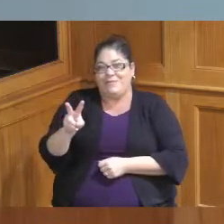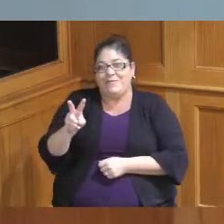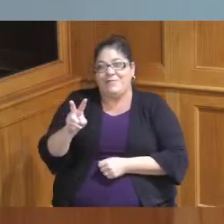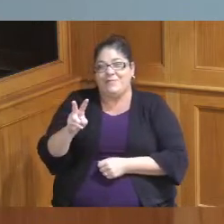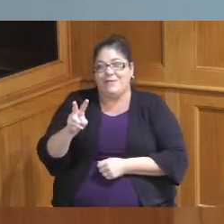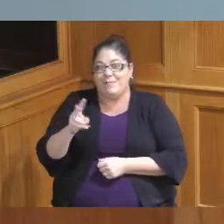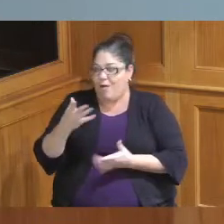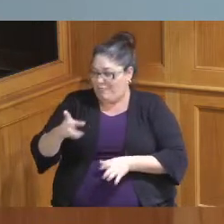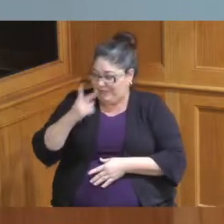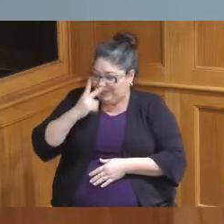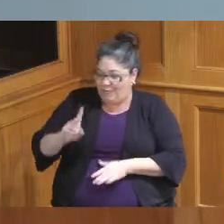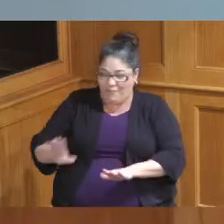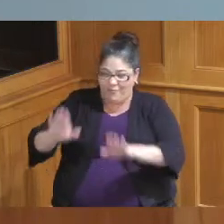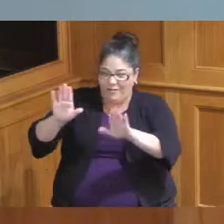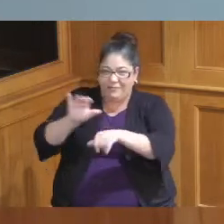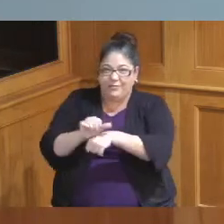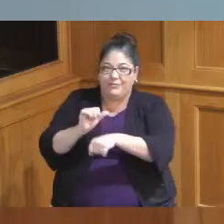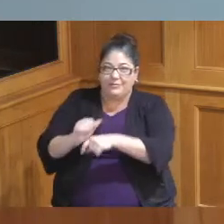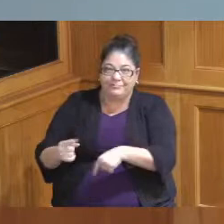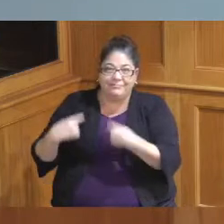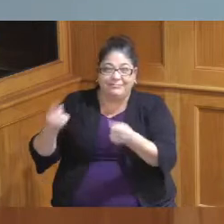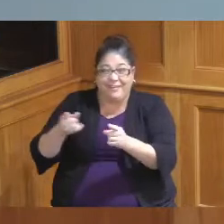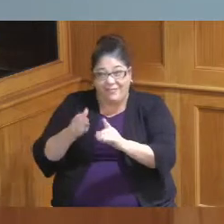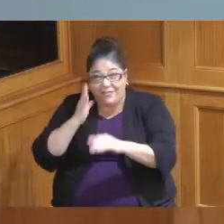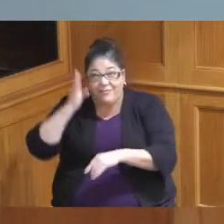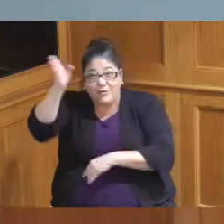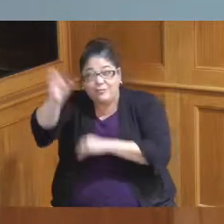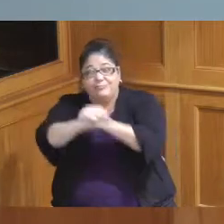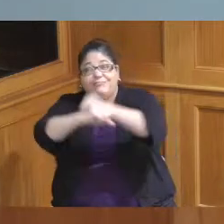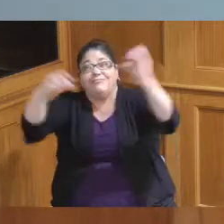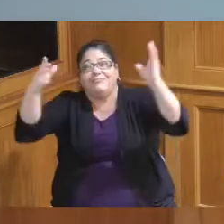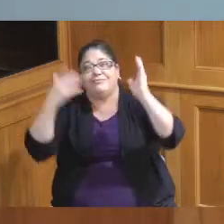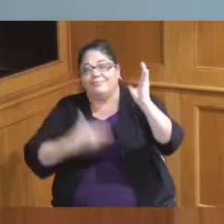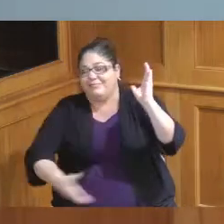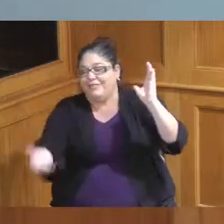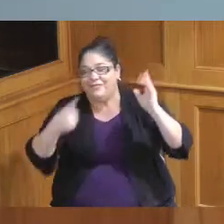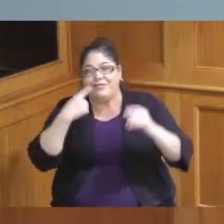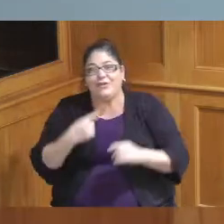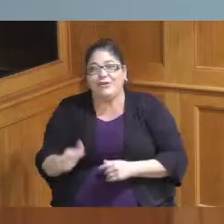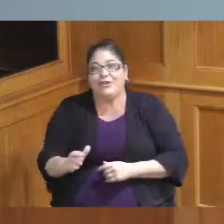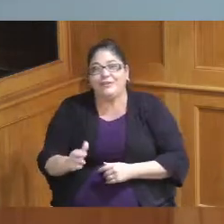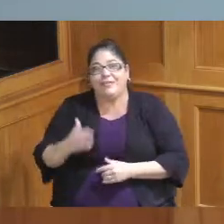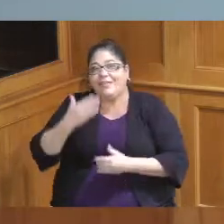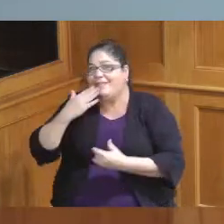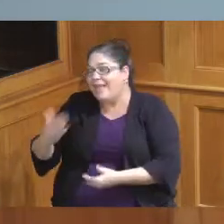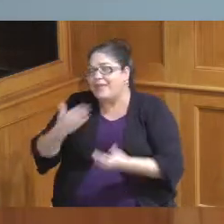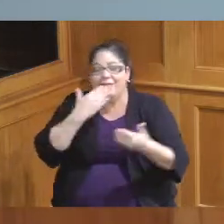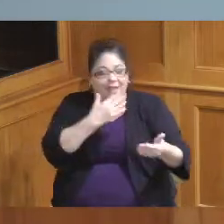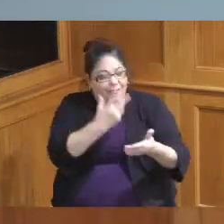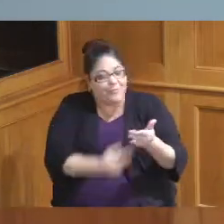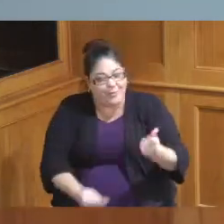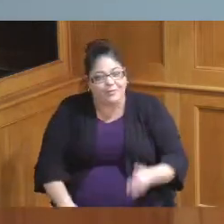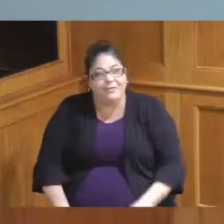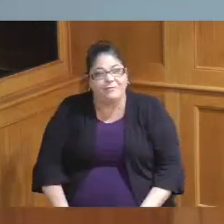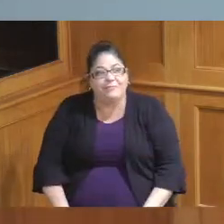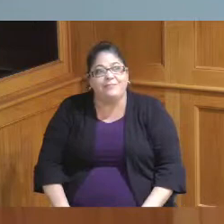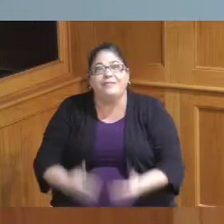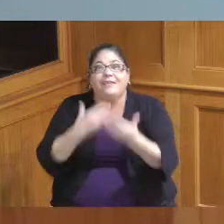such great things from her there's there's nothing but the future ahead of her so Stephanie thank you and Amanda thank you for the work that you're doing and and thank you folks for allowing me